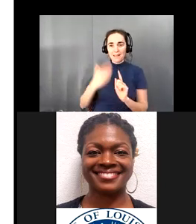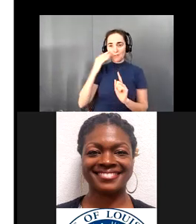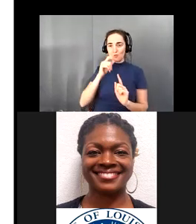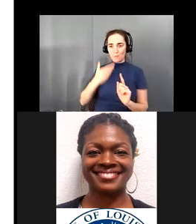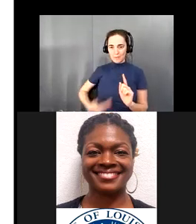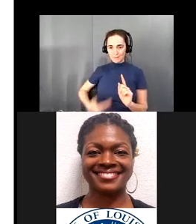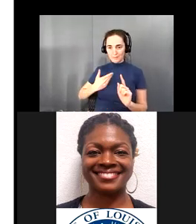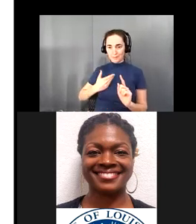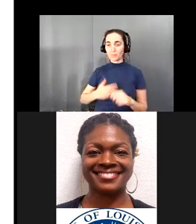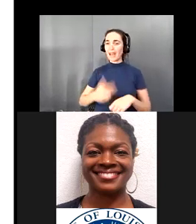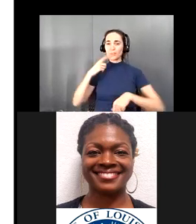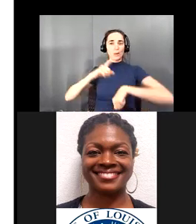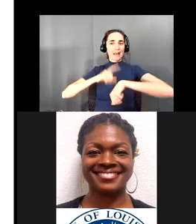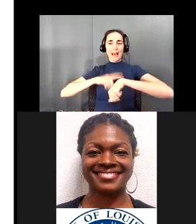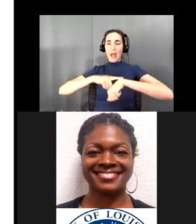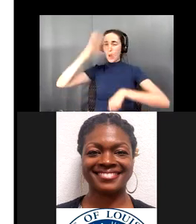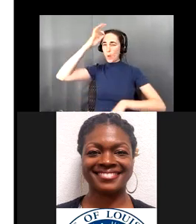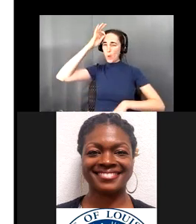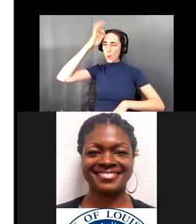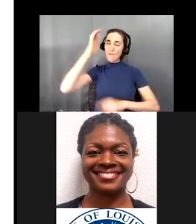I'm running right up on just maybe five more minutes.